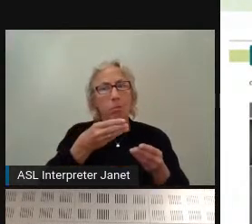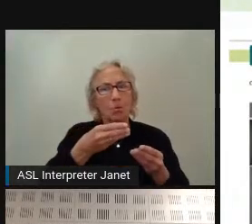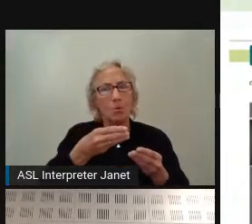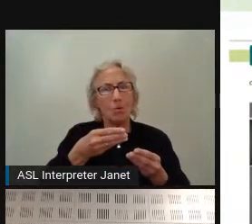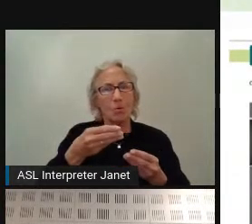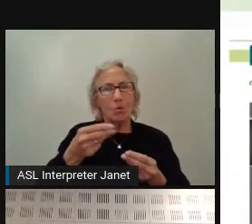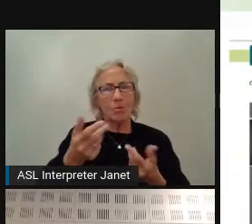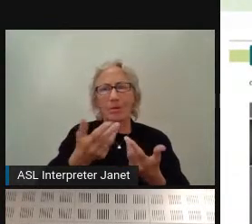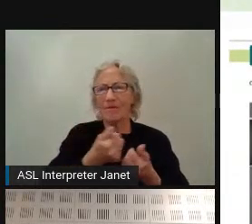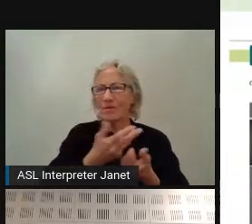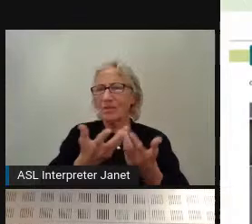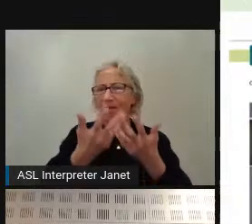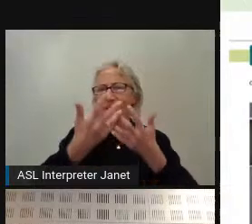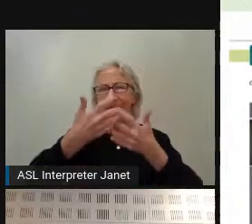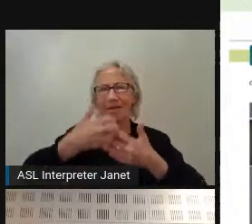this project and we were well on our way the status of that I